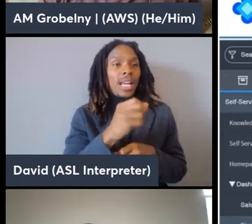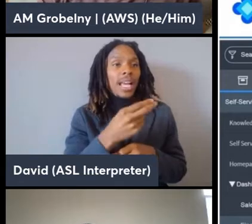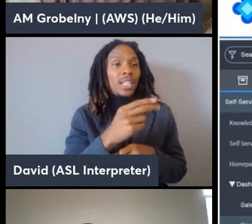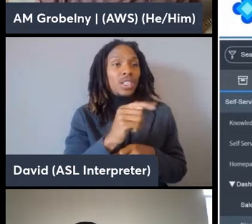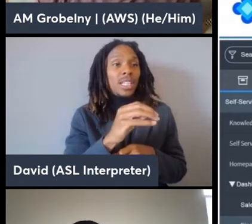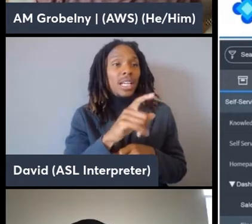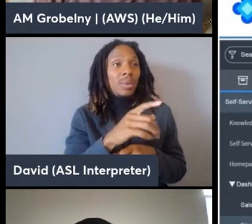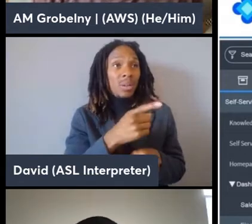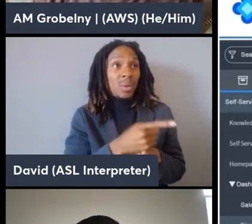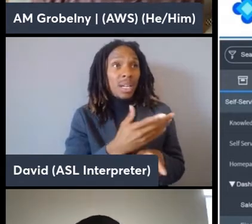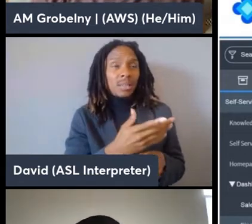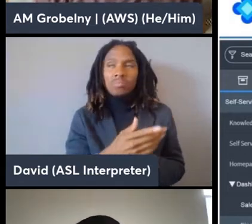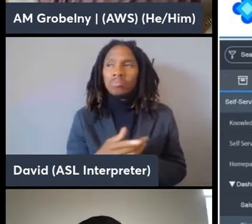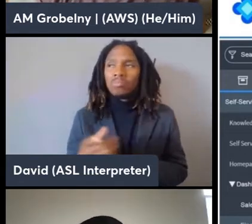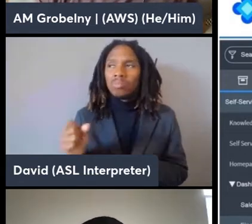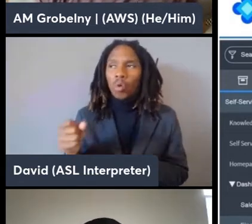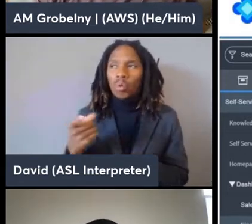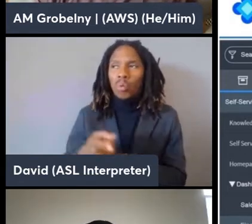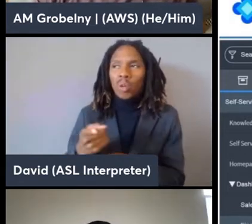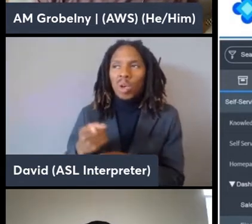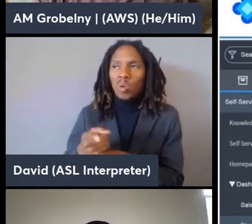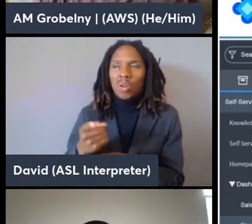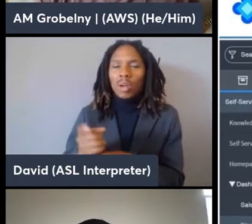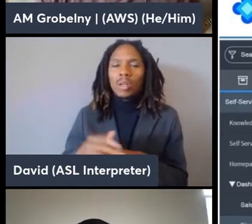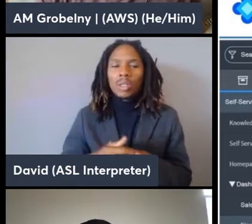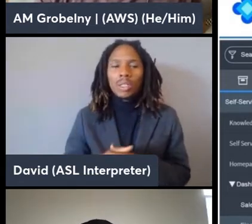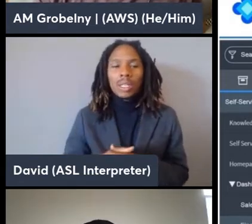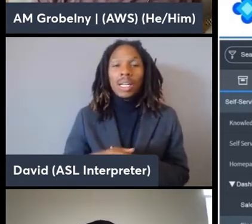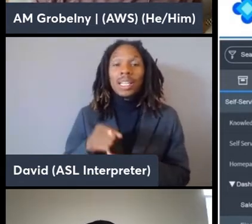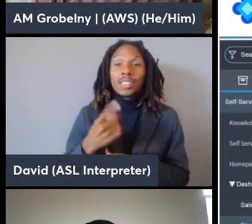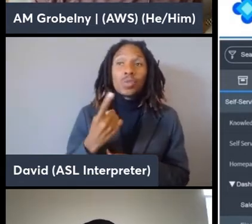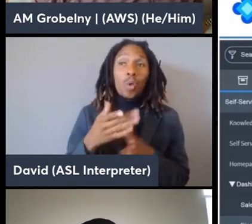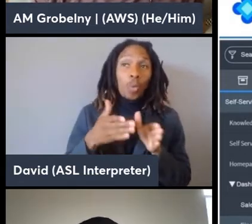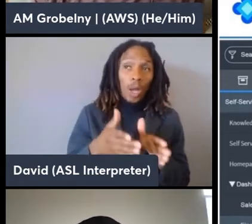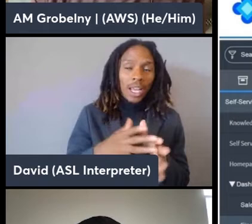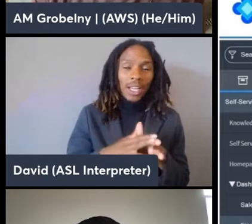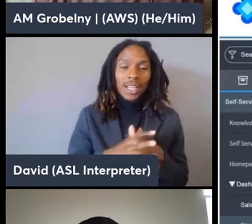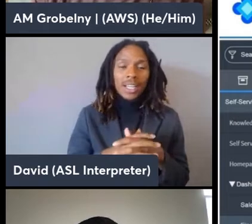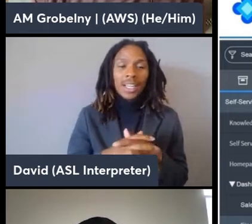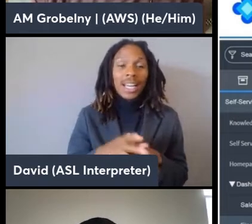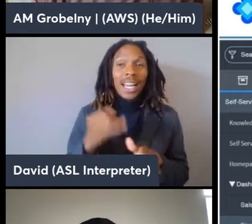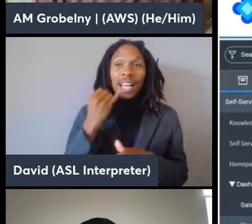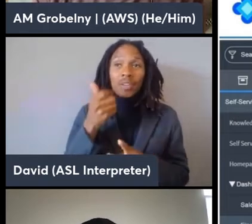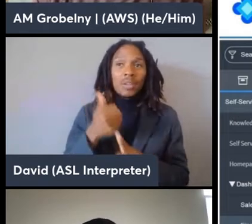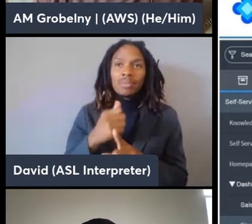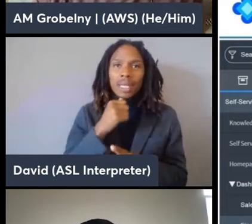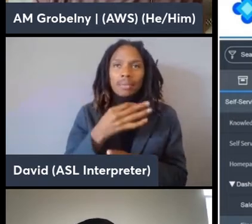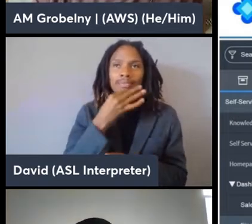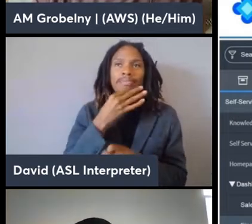Is that fair? - Right. And this is one way, if you are not a developer and you just want